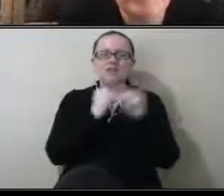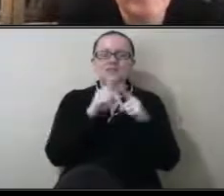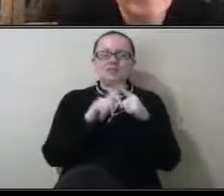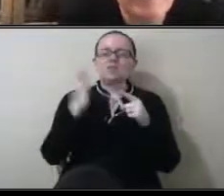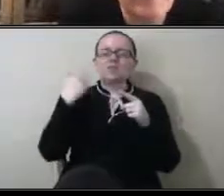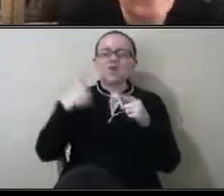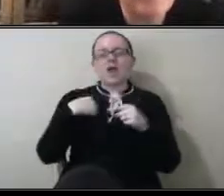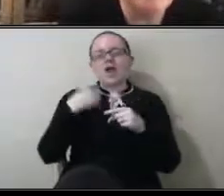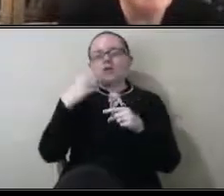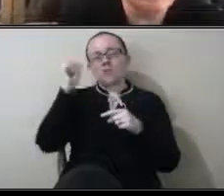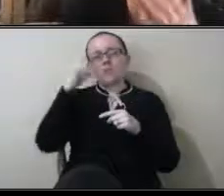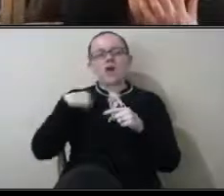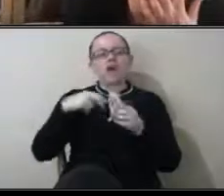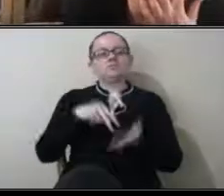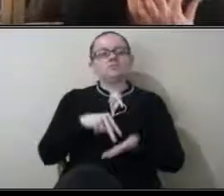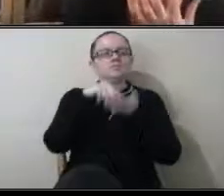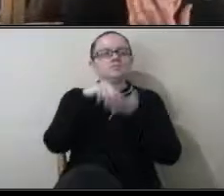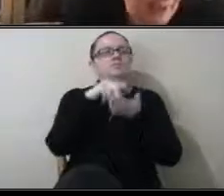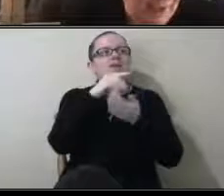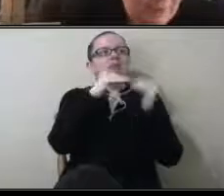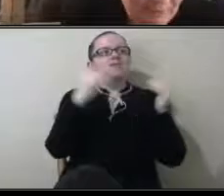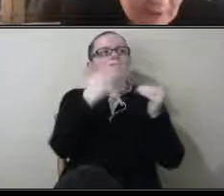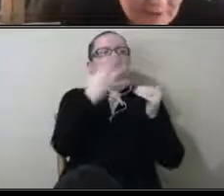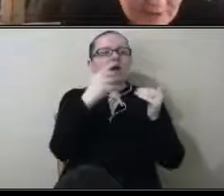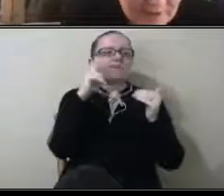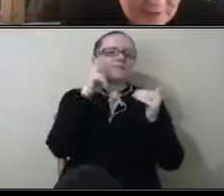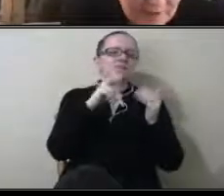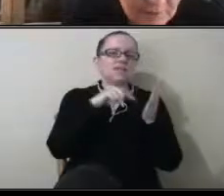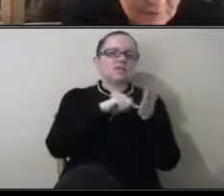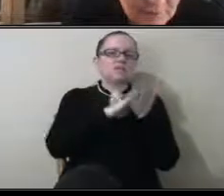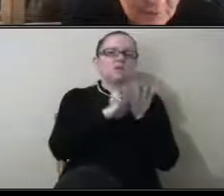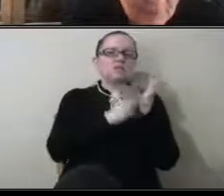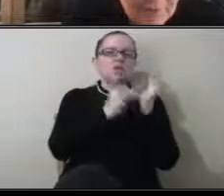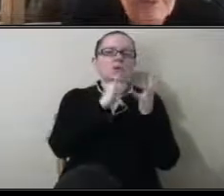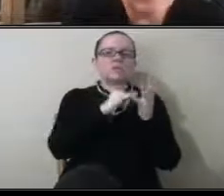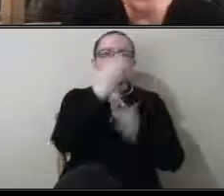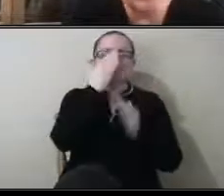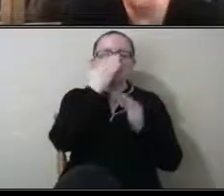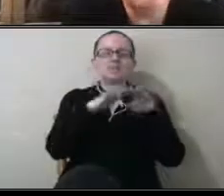you know say hello to thomas at the front desk um and you know what a great experience